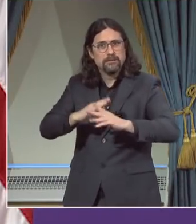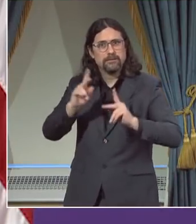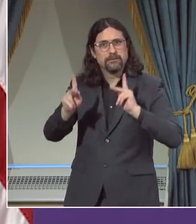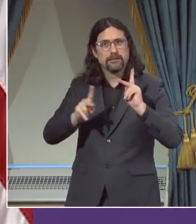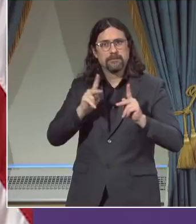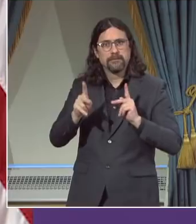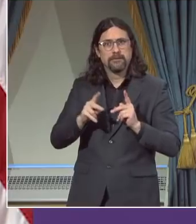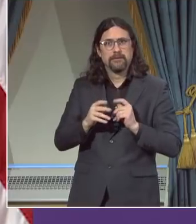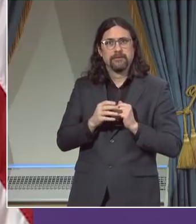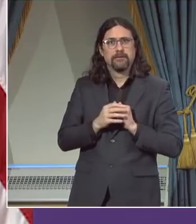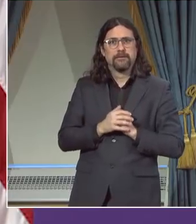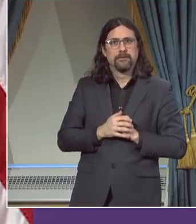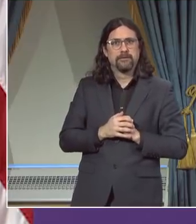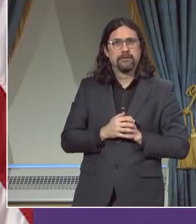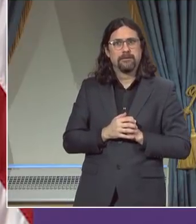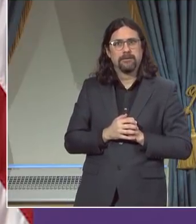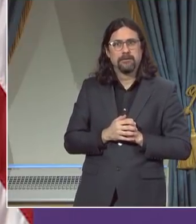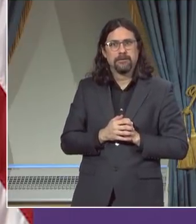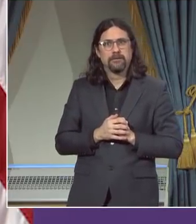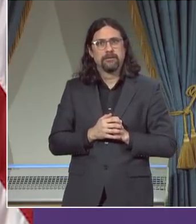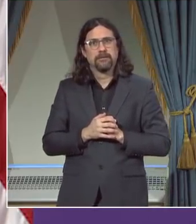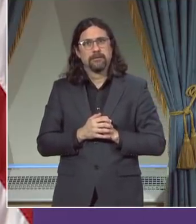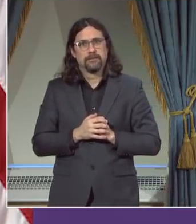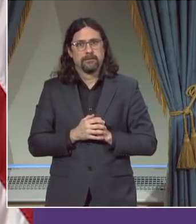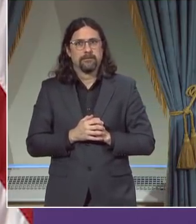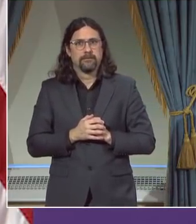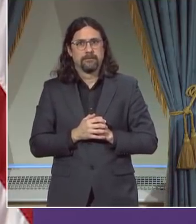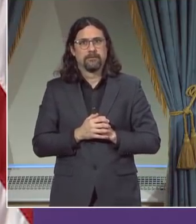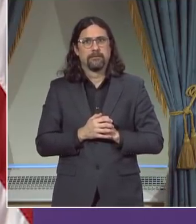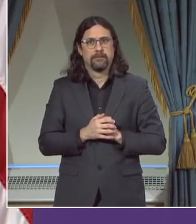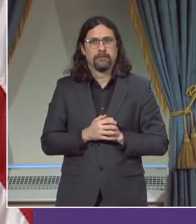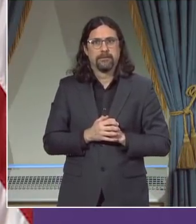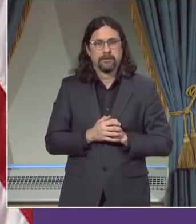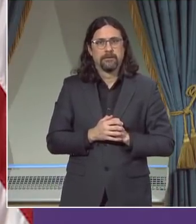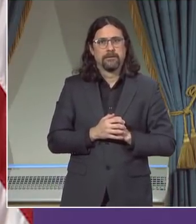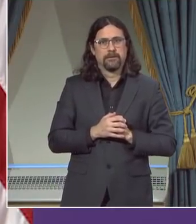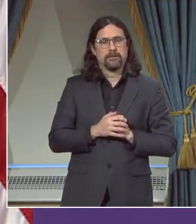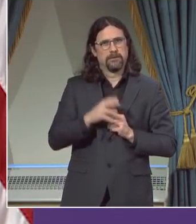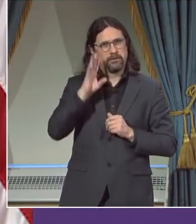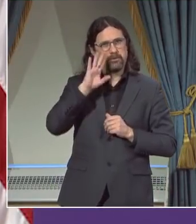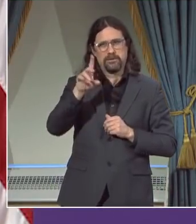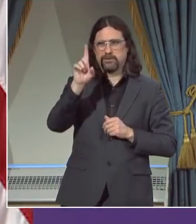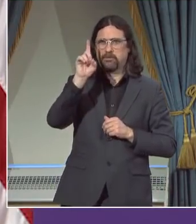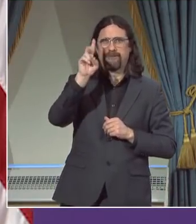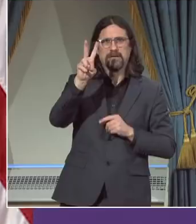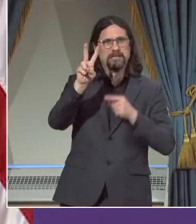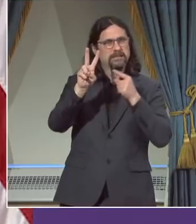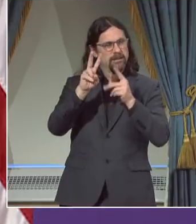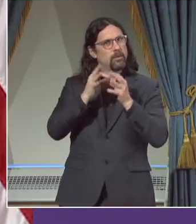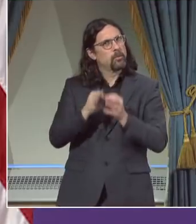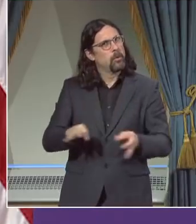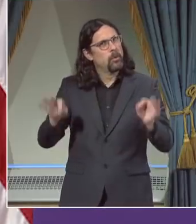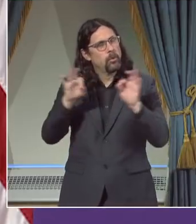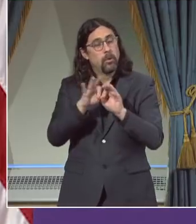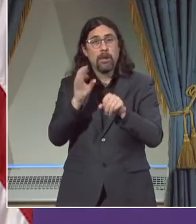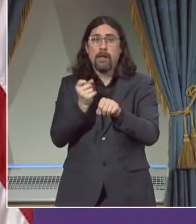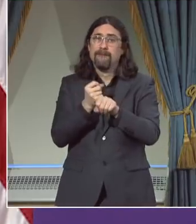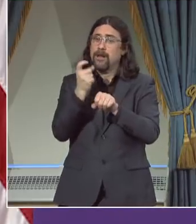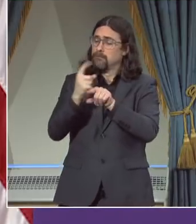NYPD AND THE COMMISSIONER WILL SPEAK TO IT. THEY HAVE DONE MORE AND MORE OVR ET YHEEARS TO TRY TO DISRUPT THE HORRIBLE,